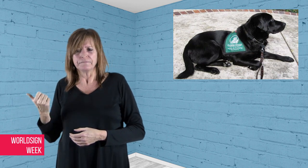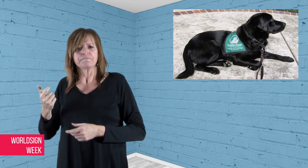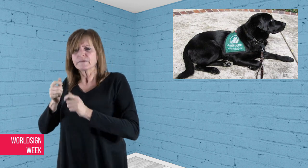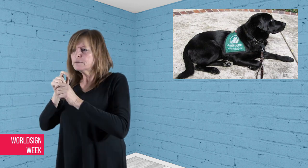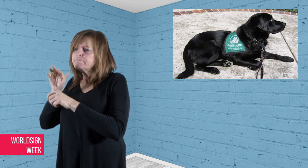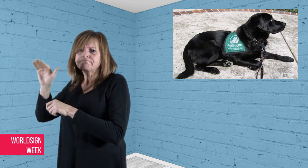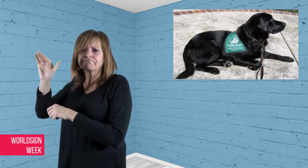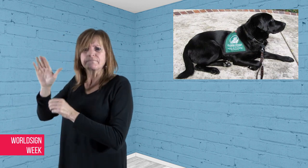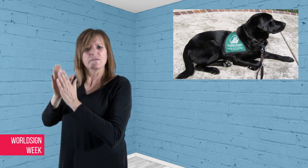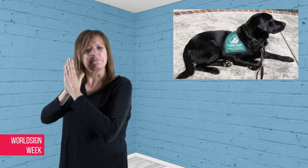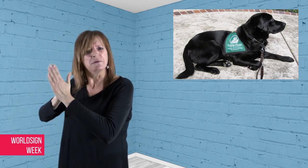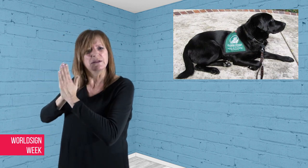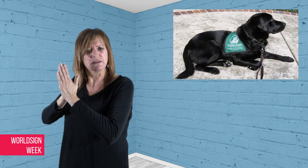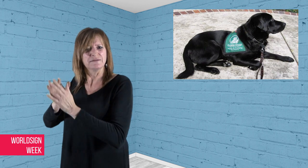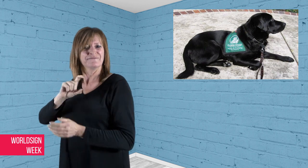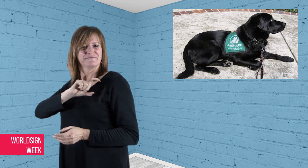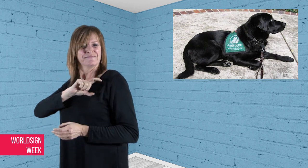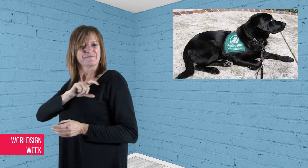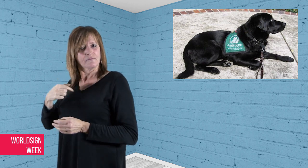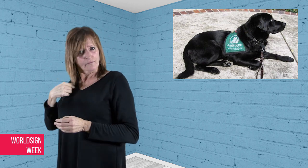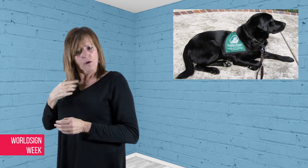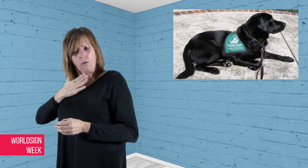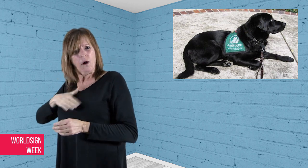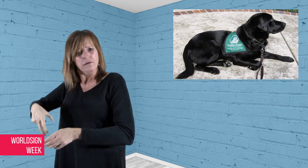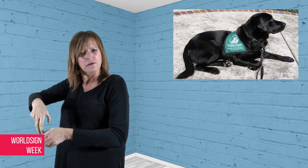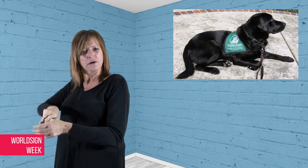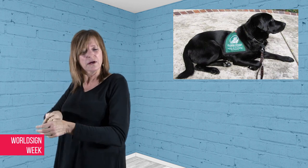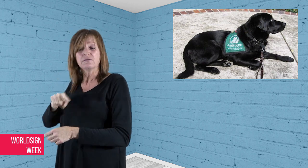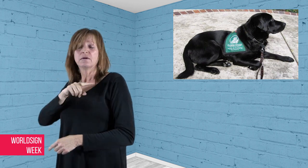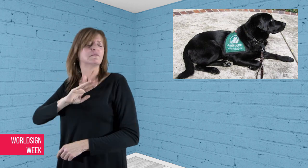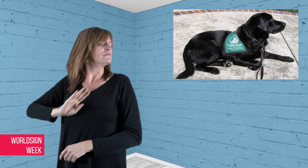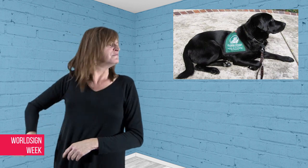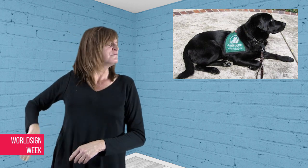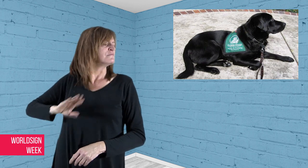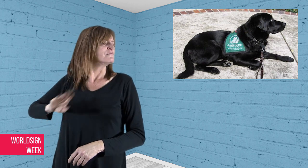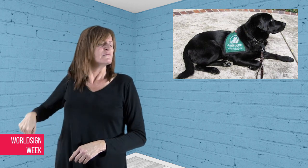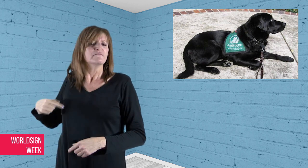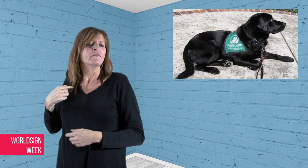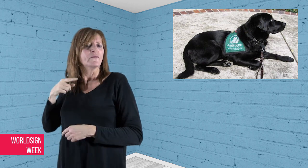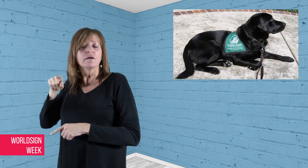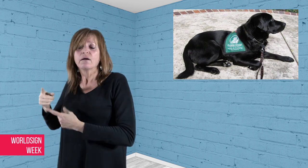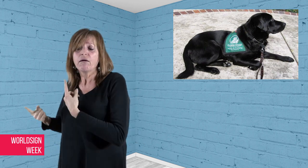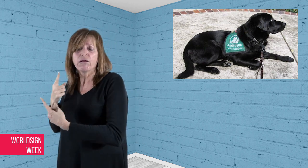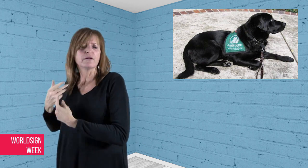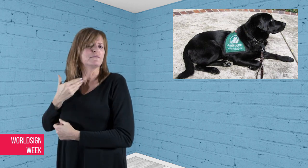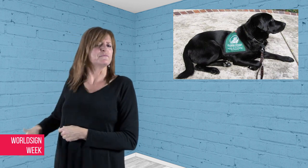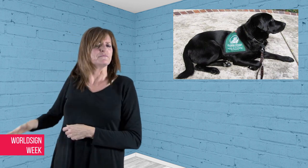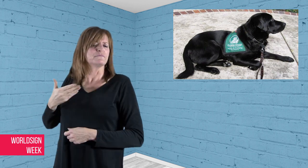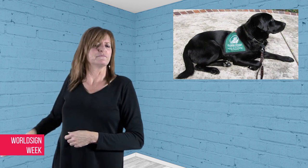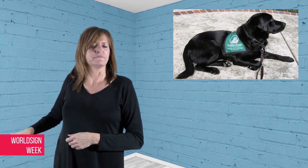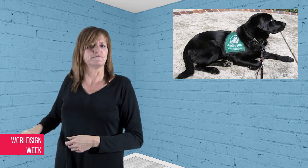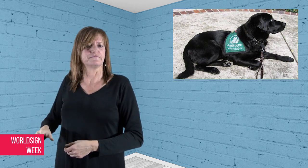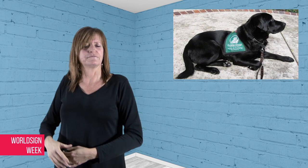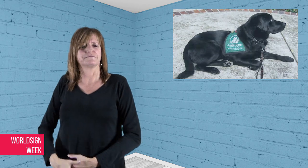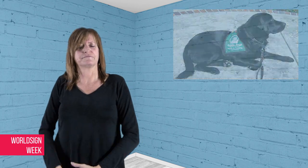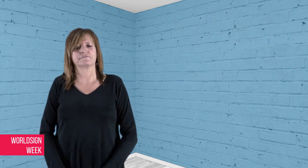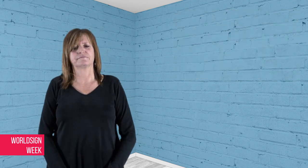they just wouldn’t listen.”